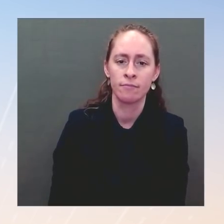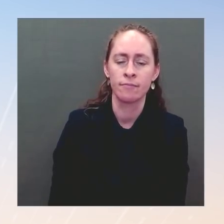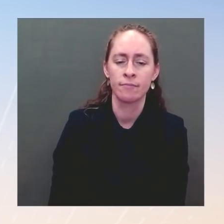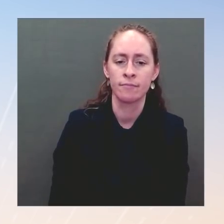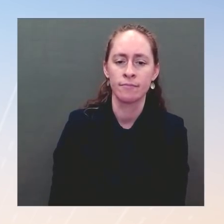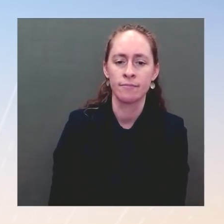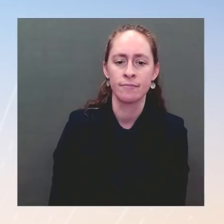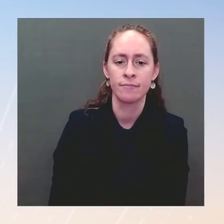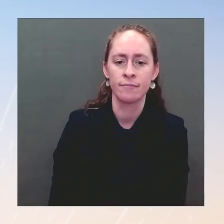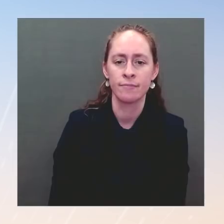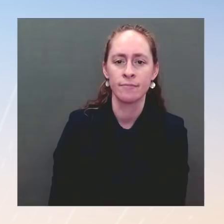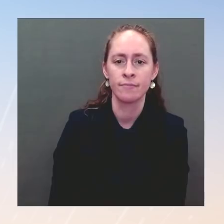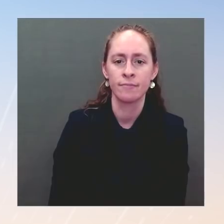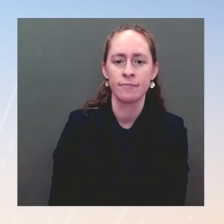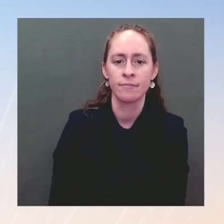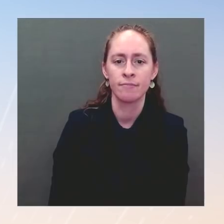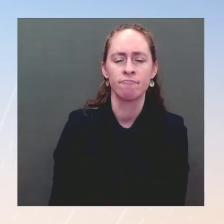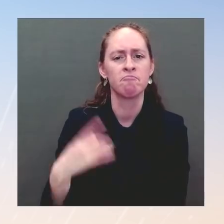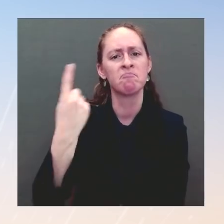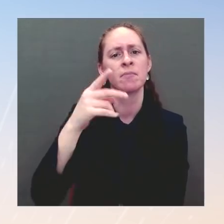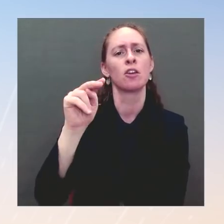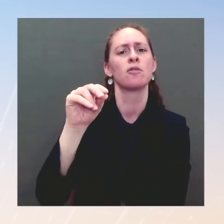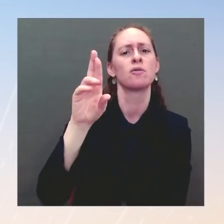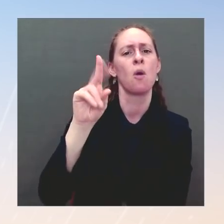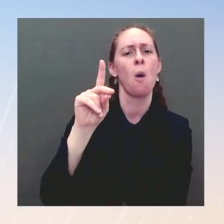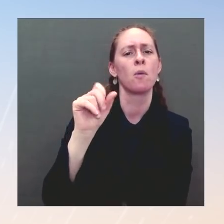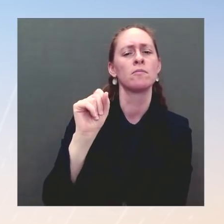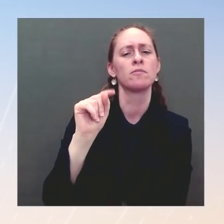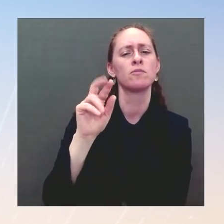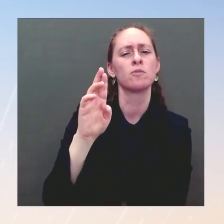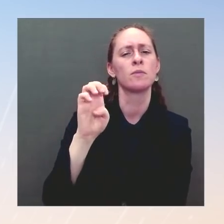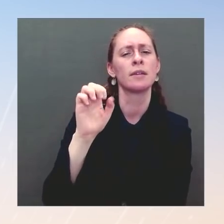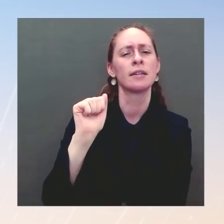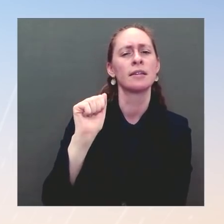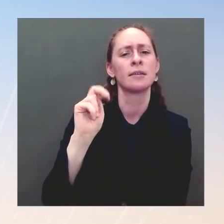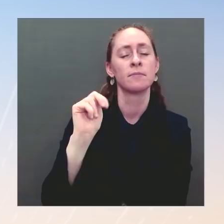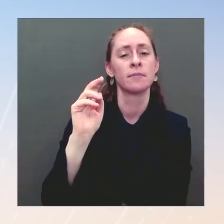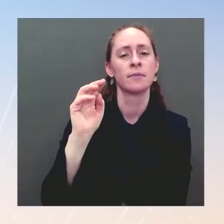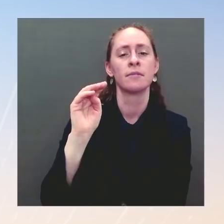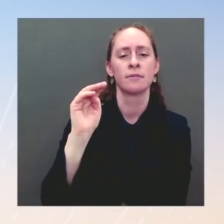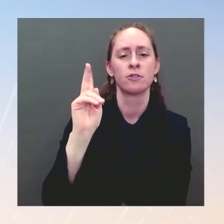can you confirm that they will only affect gas from and not the four European companies